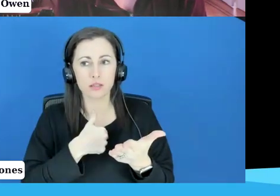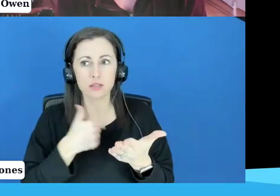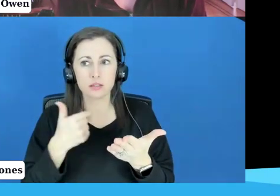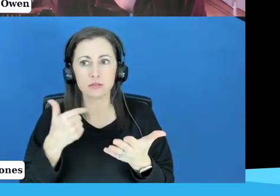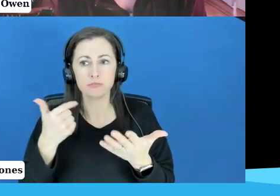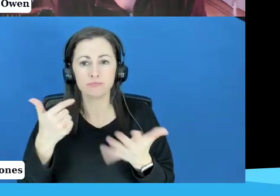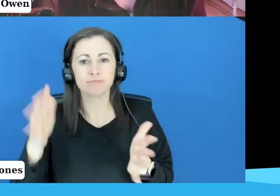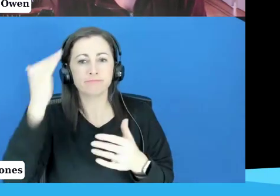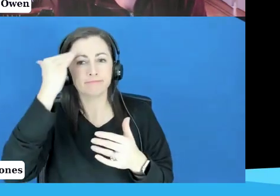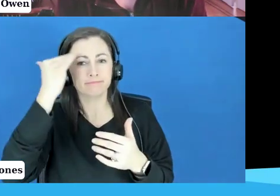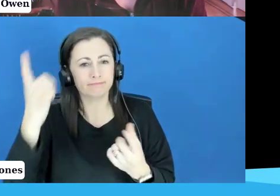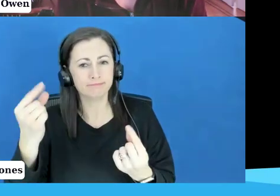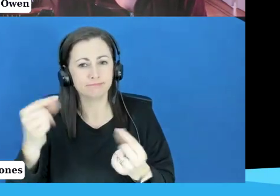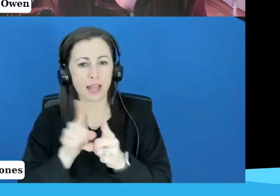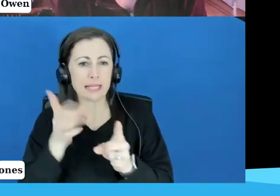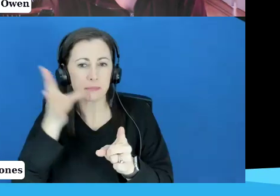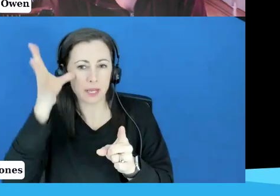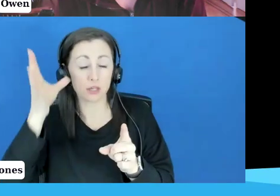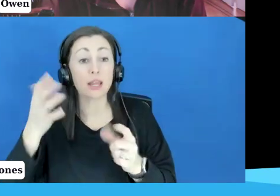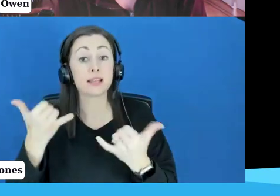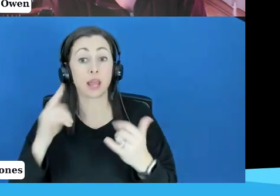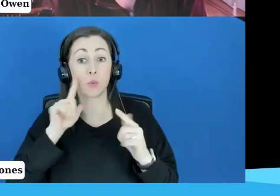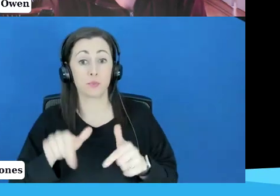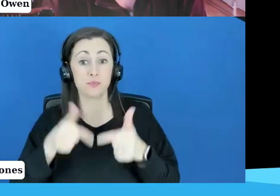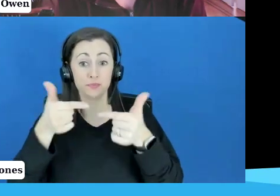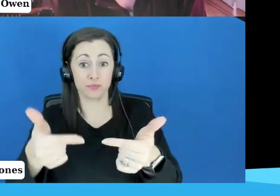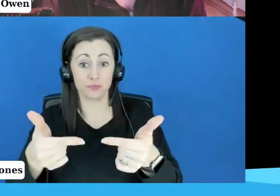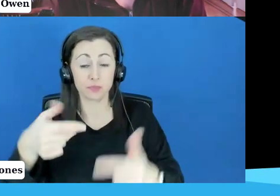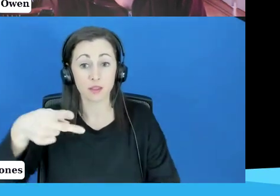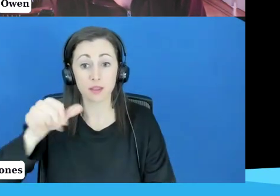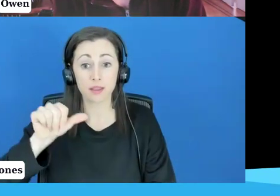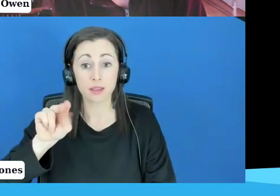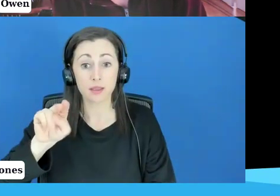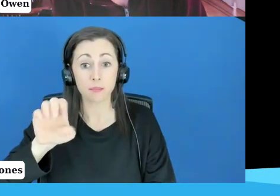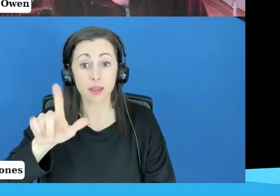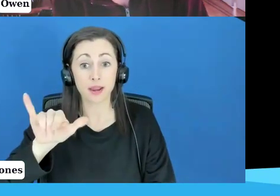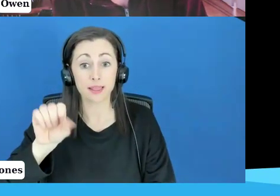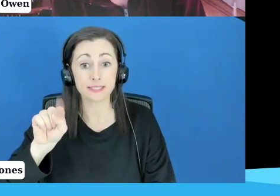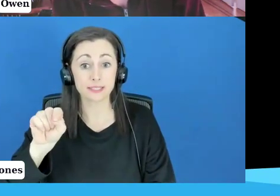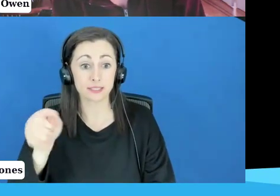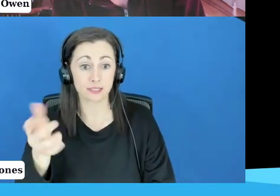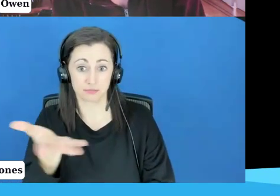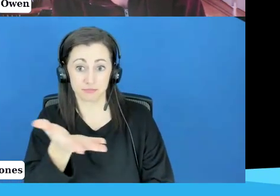I am now going to pass this over to the panelists for our webinar.